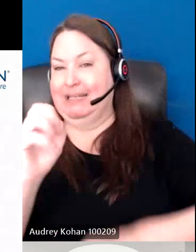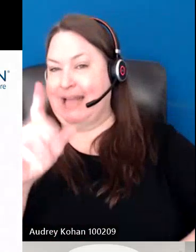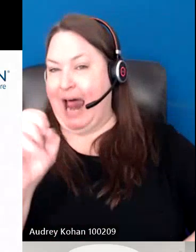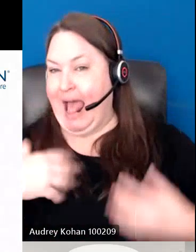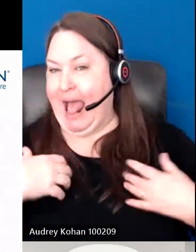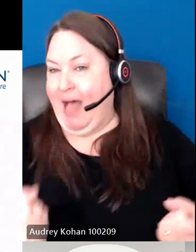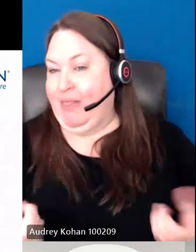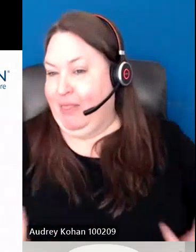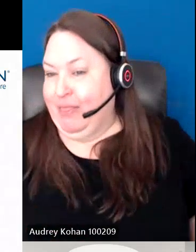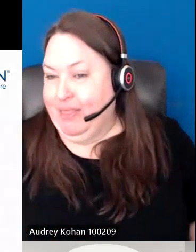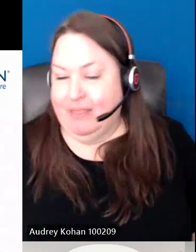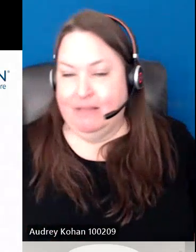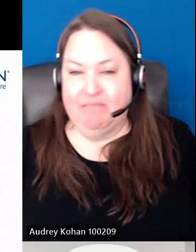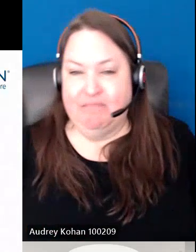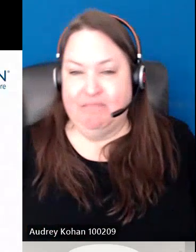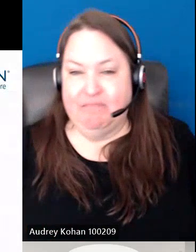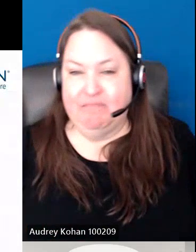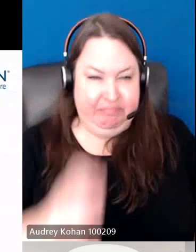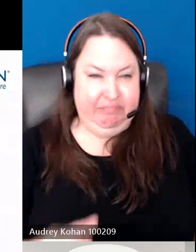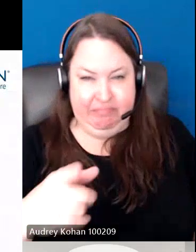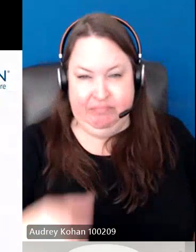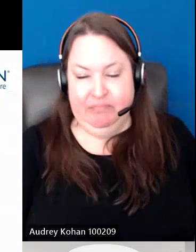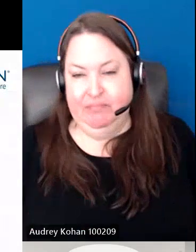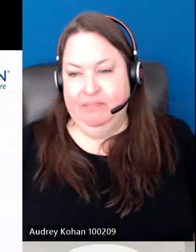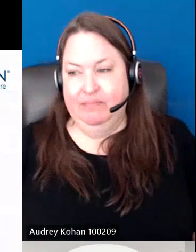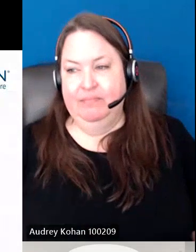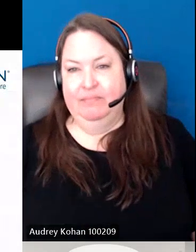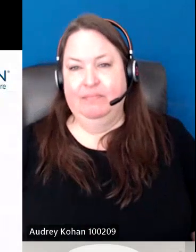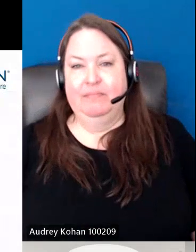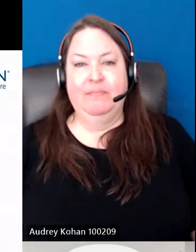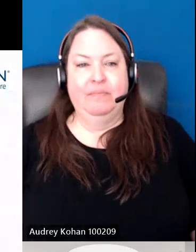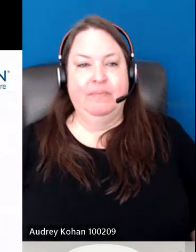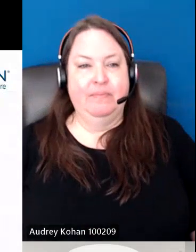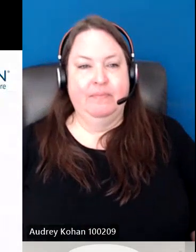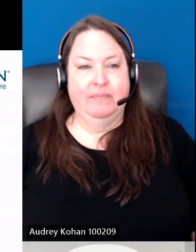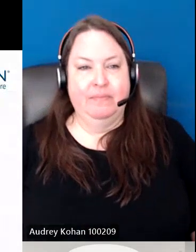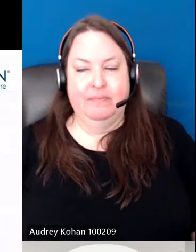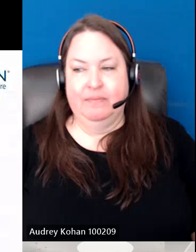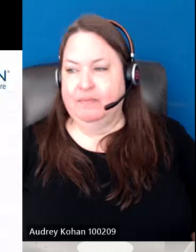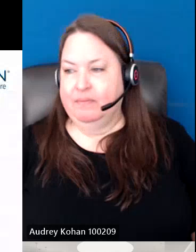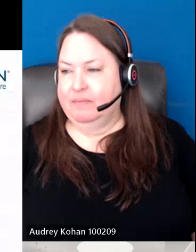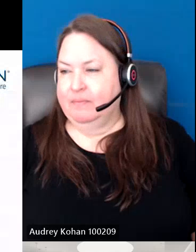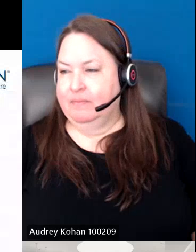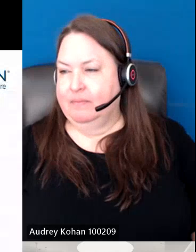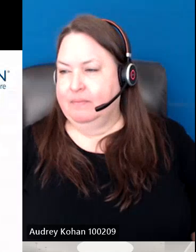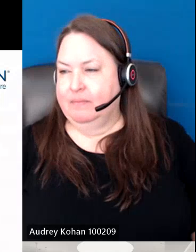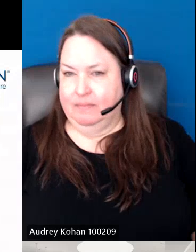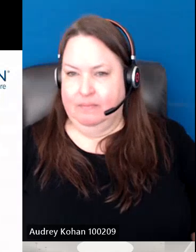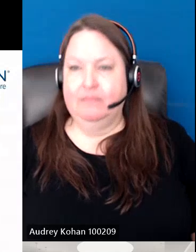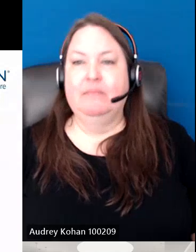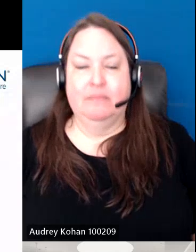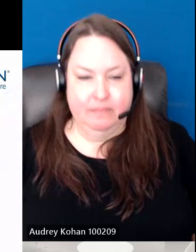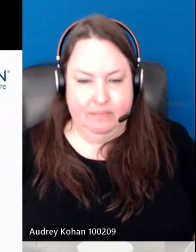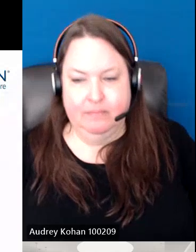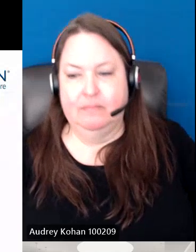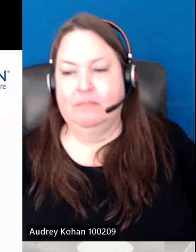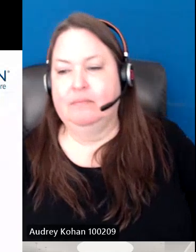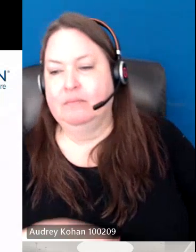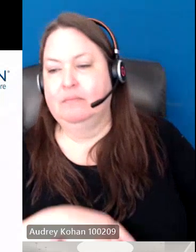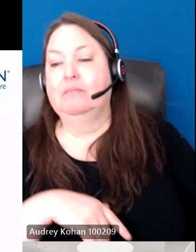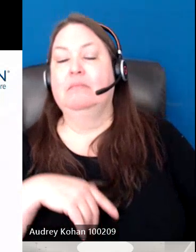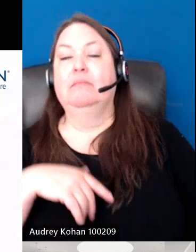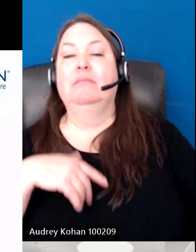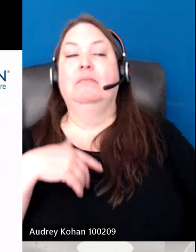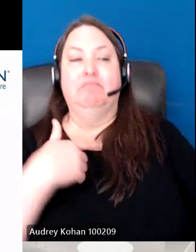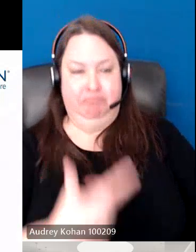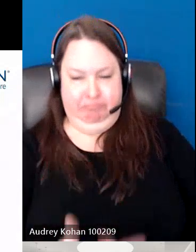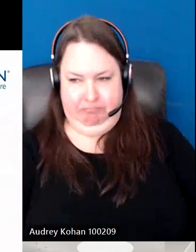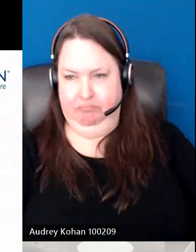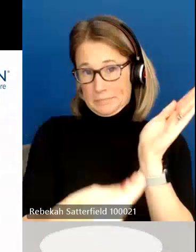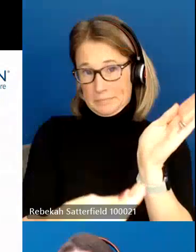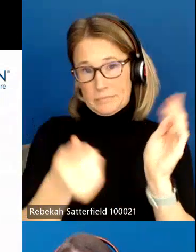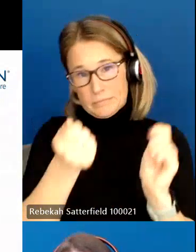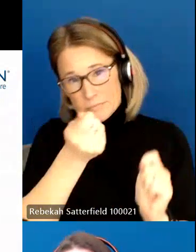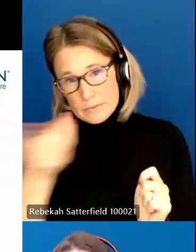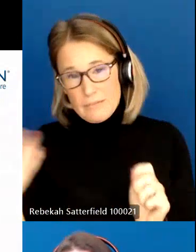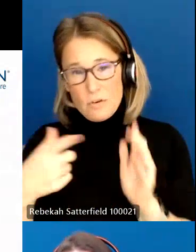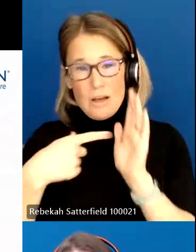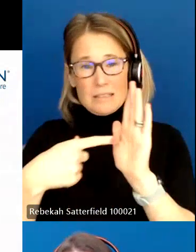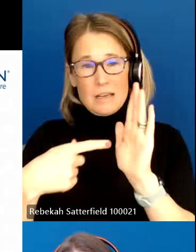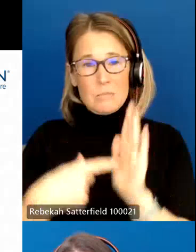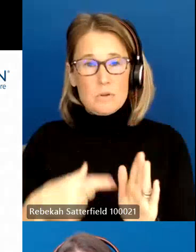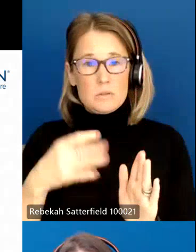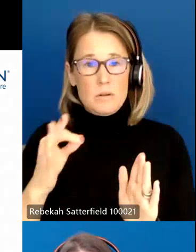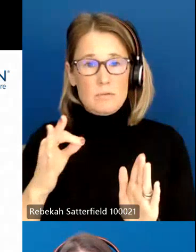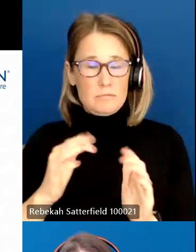please so this guidance then provides a number of examples of solutions or Aids um that can be